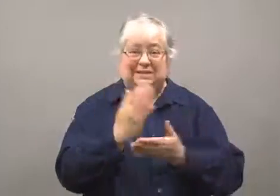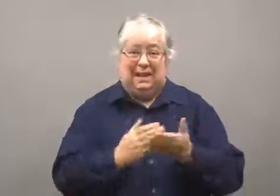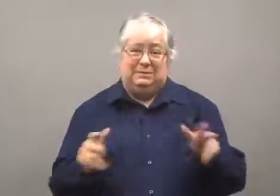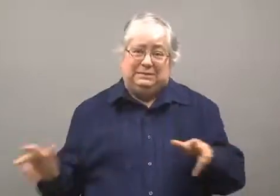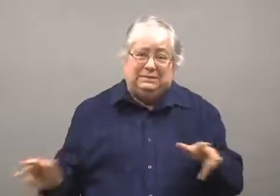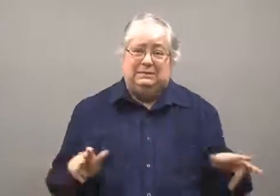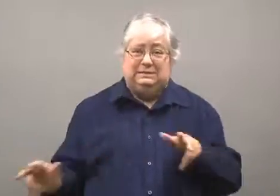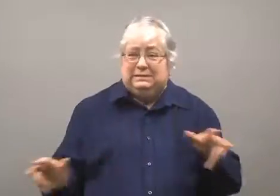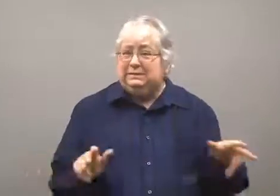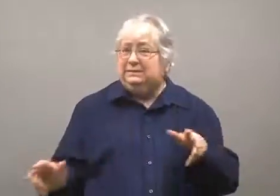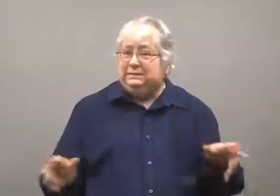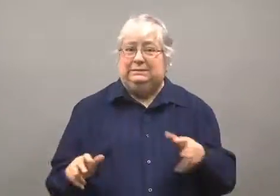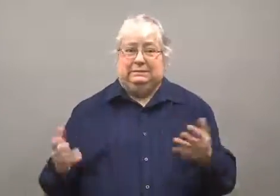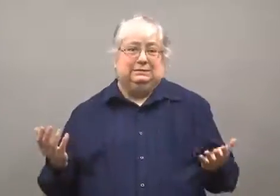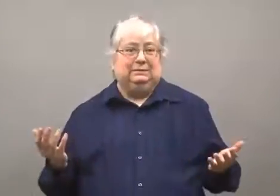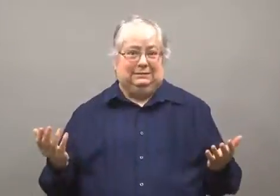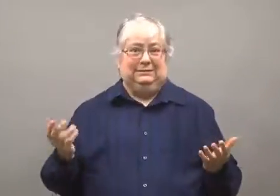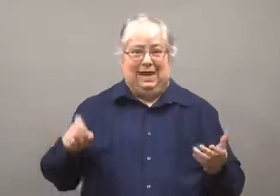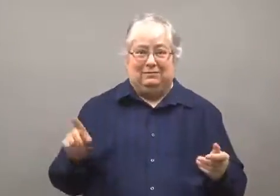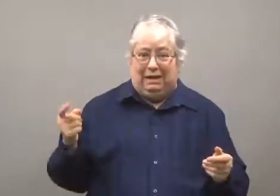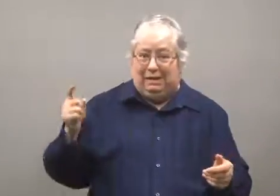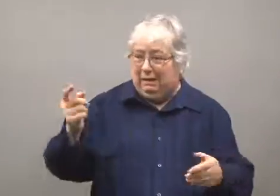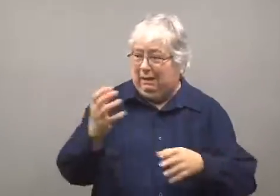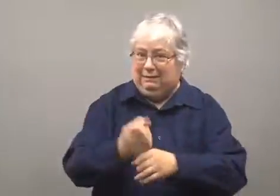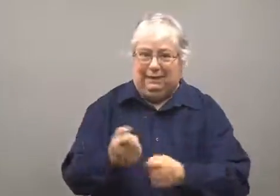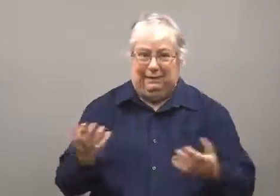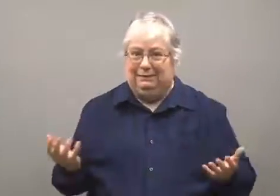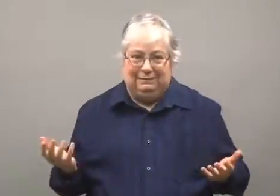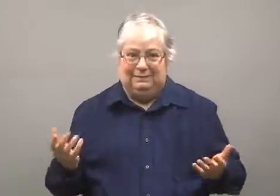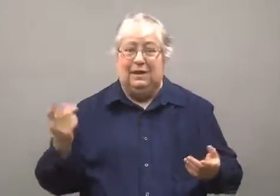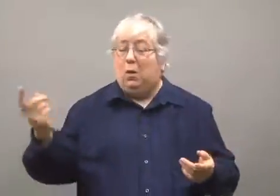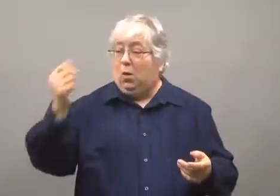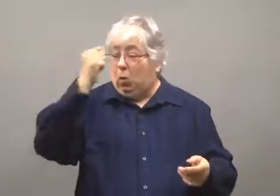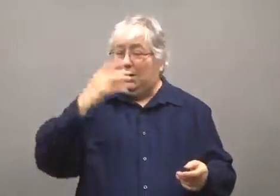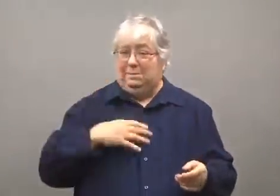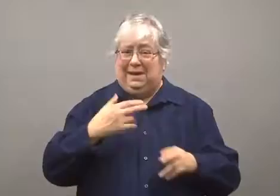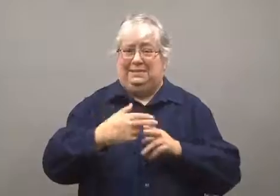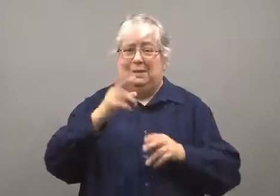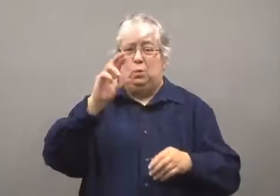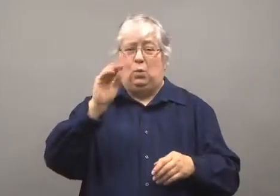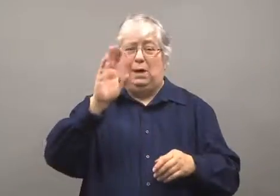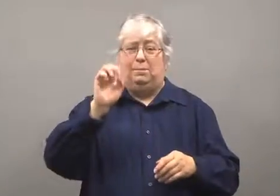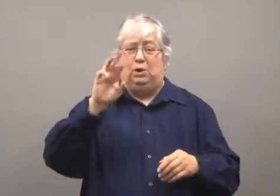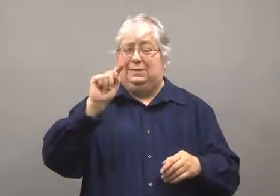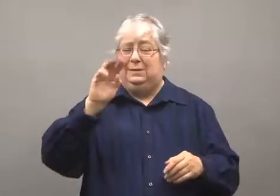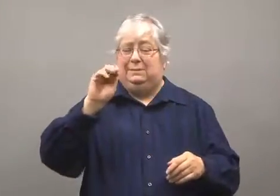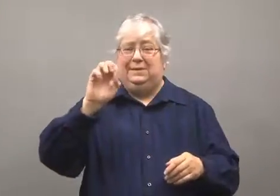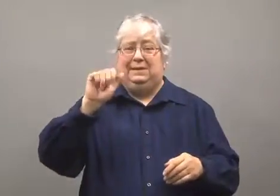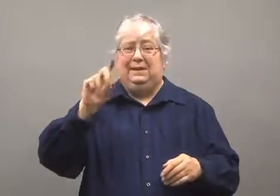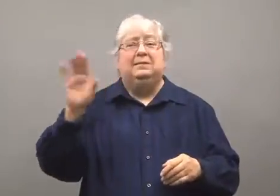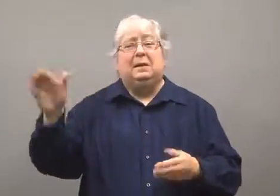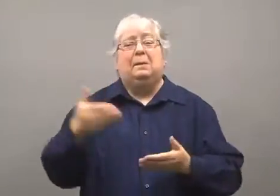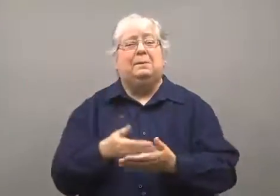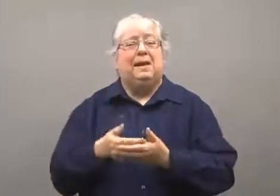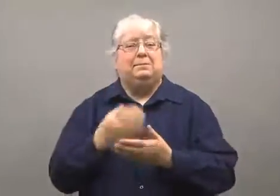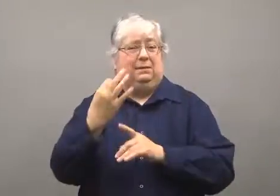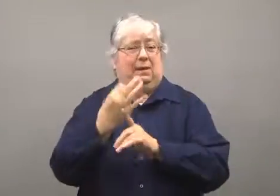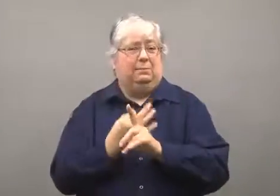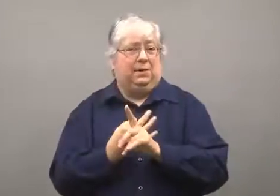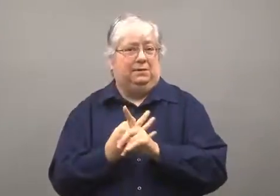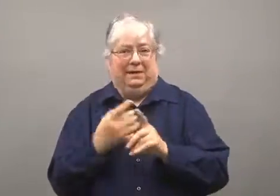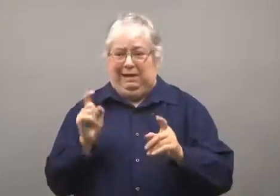Some had to walk a long way to get some.